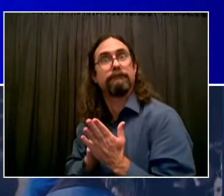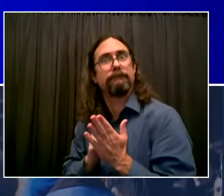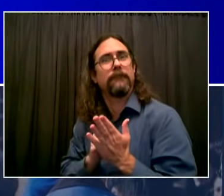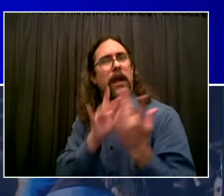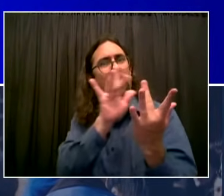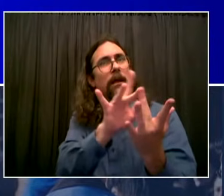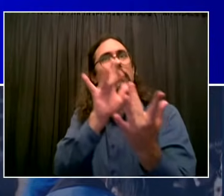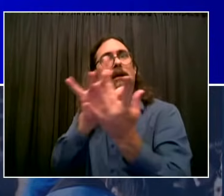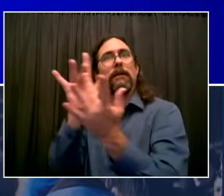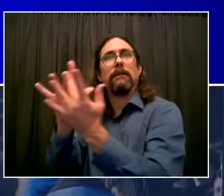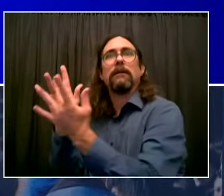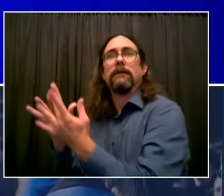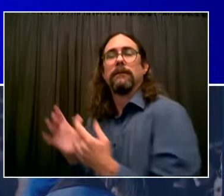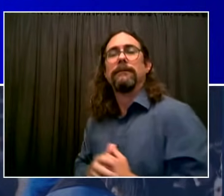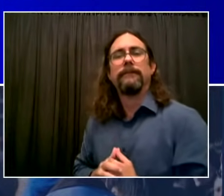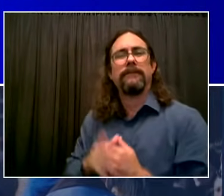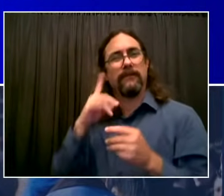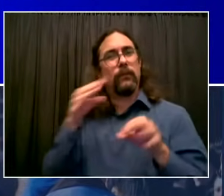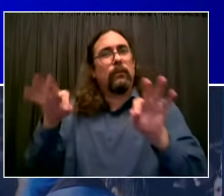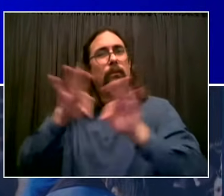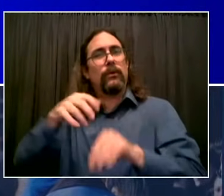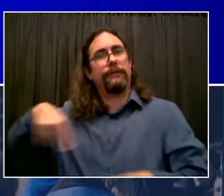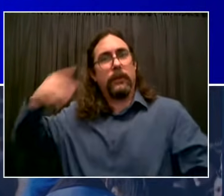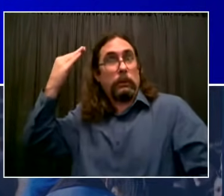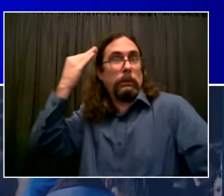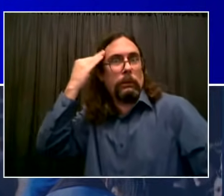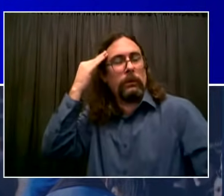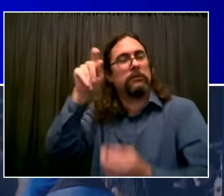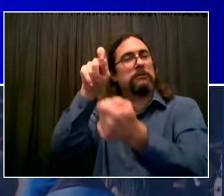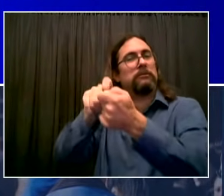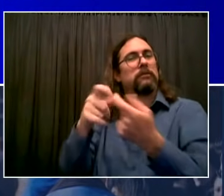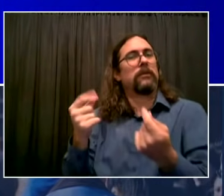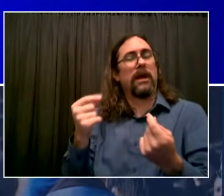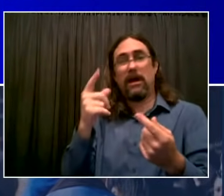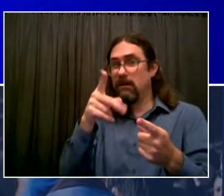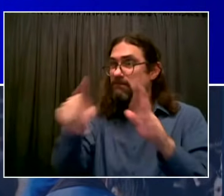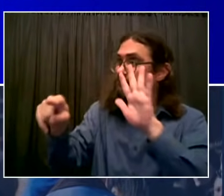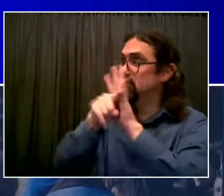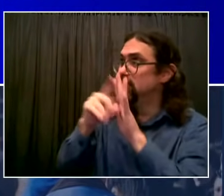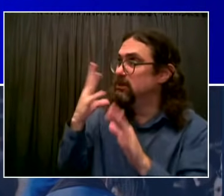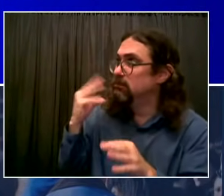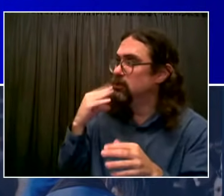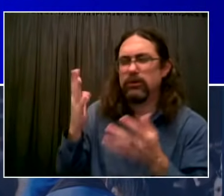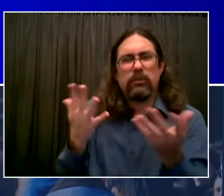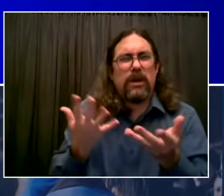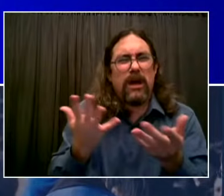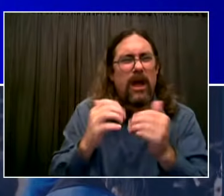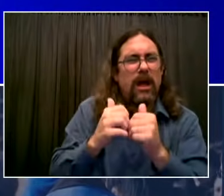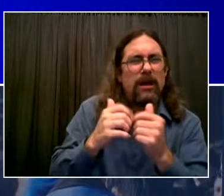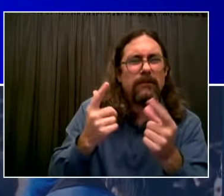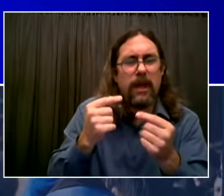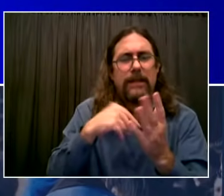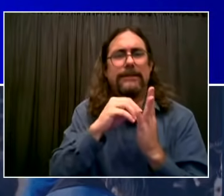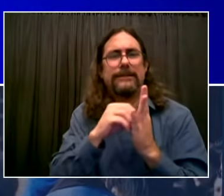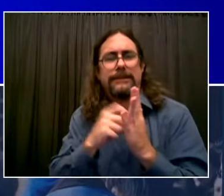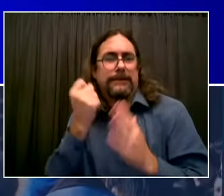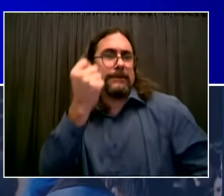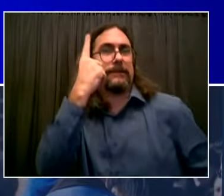DIFFERENT AND BETTER. THIS HAS BEEN STARTED NOW ON THE 25th PRECINCT IN EAST HARLEM, THE PRECINCT IN JAMAICA QUEENS. THIS IS THE WAY